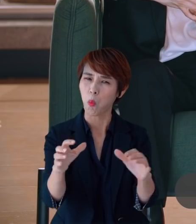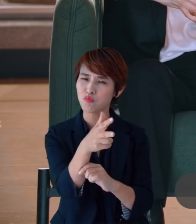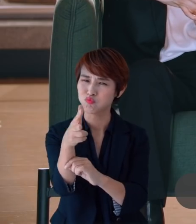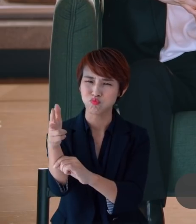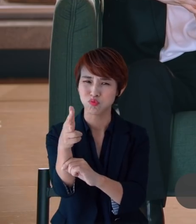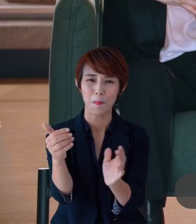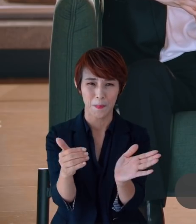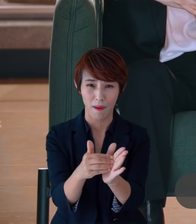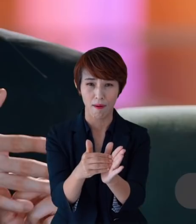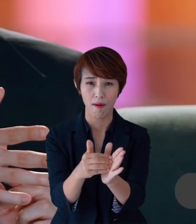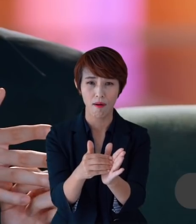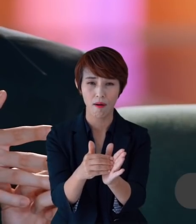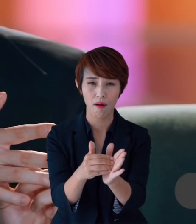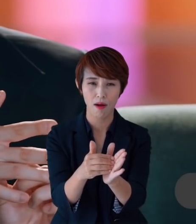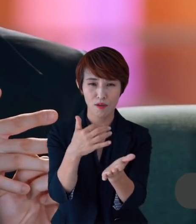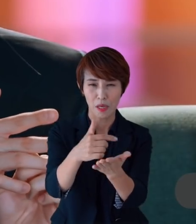Jung Kook: Yeah and then exaggerated the size of the crowd.